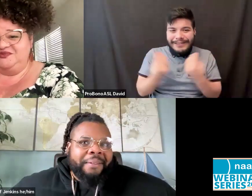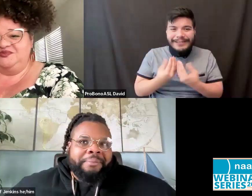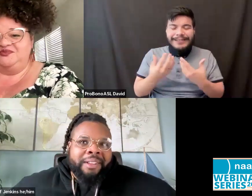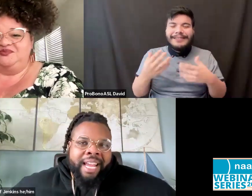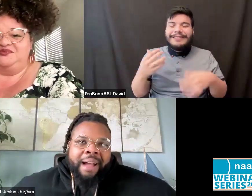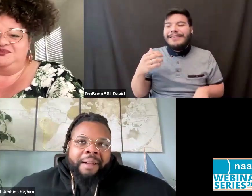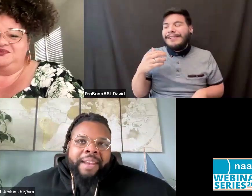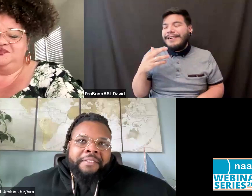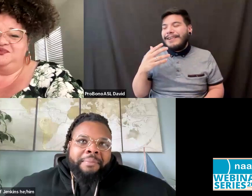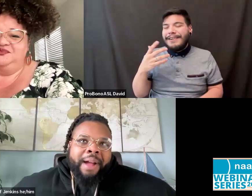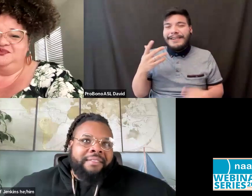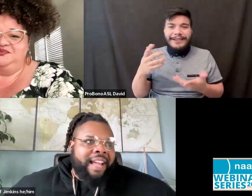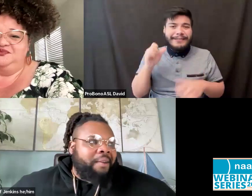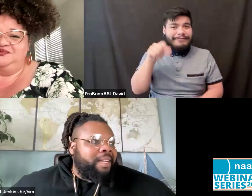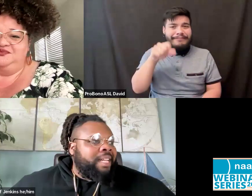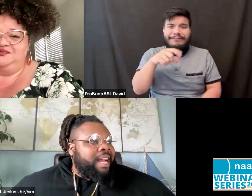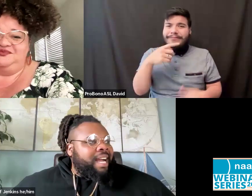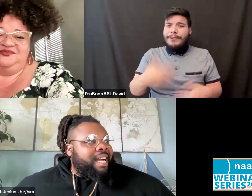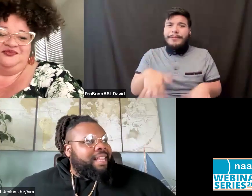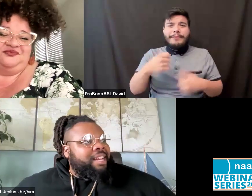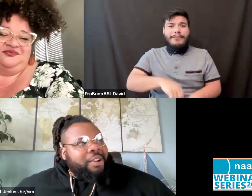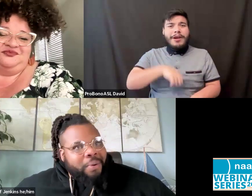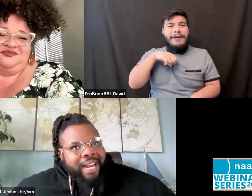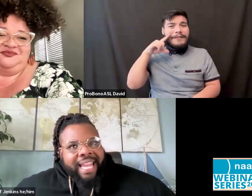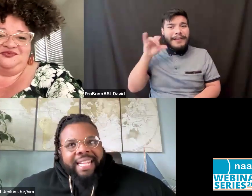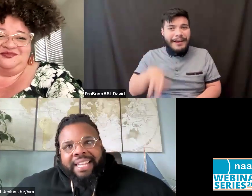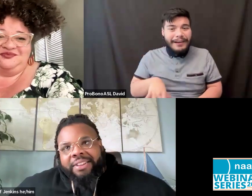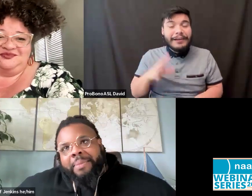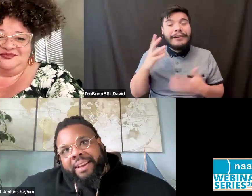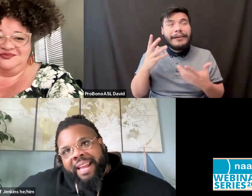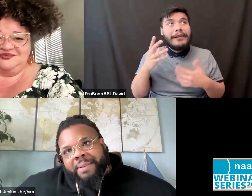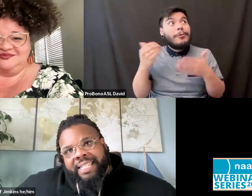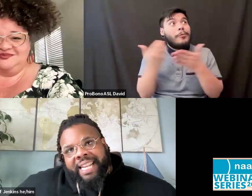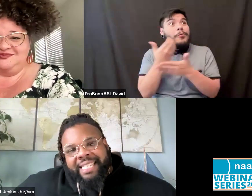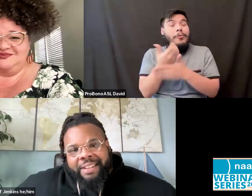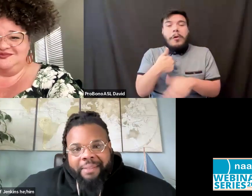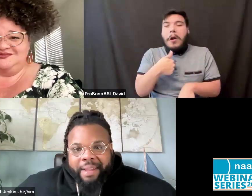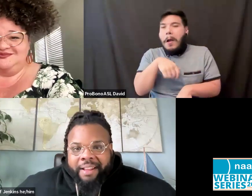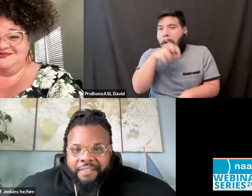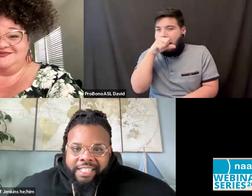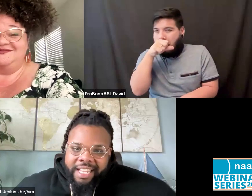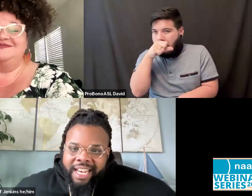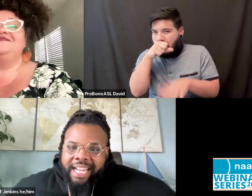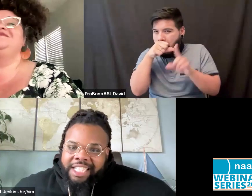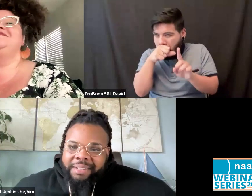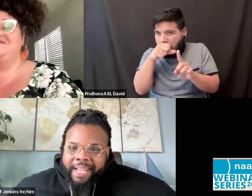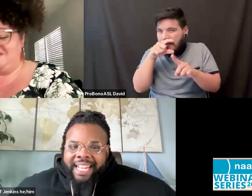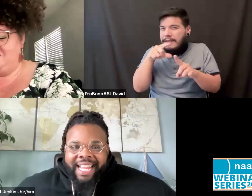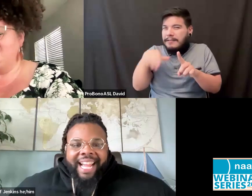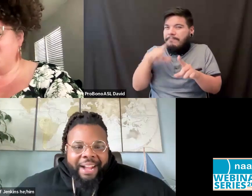The I'm definitely proud of that or the do it. I can't tell you about it because it has it like officially last year.